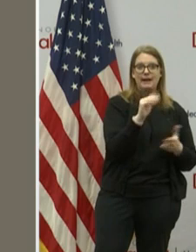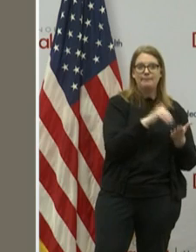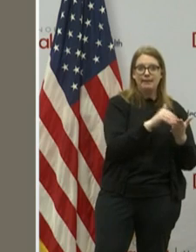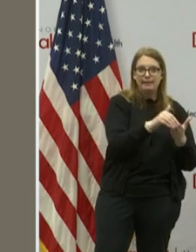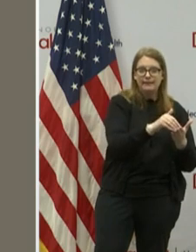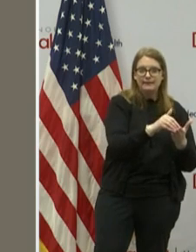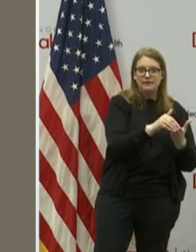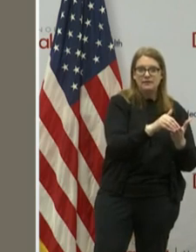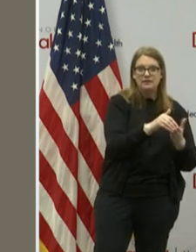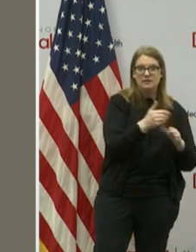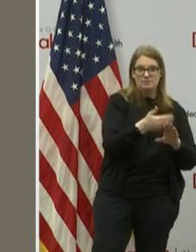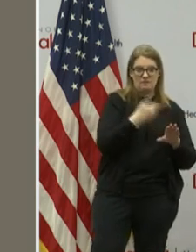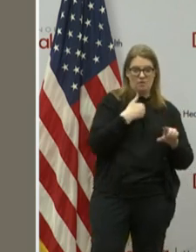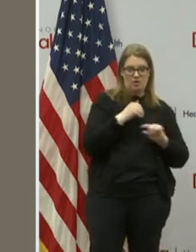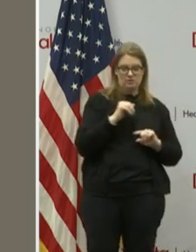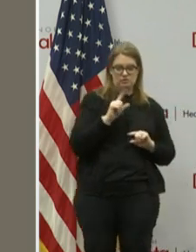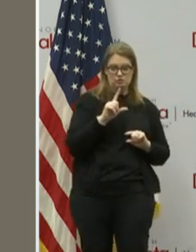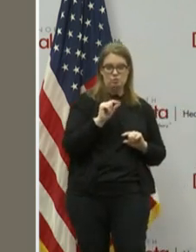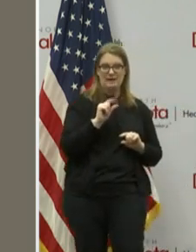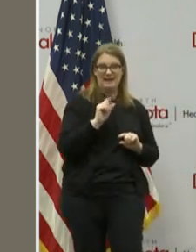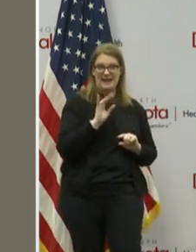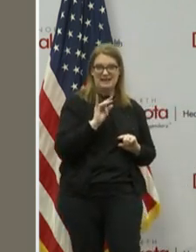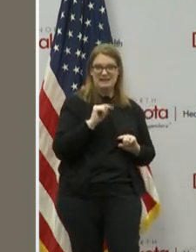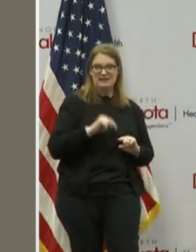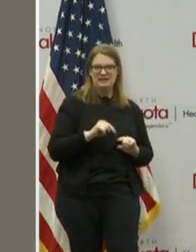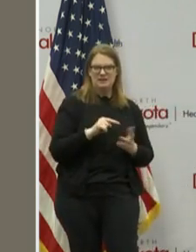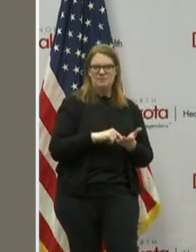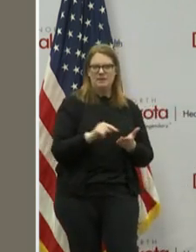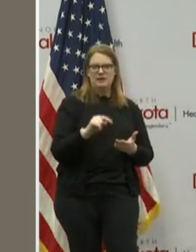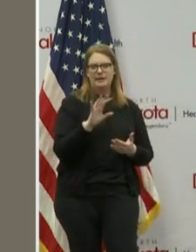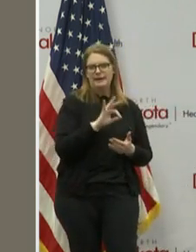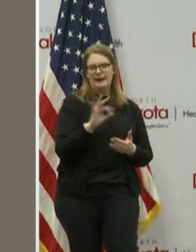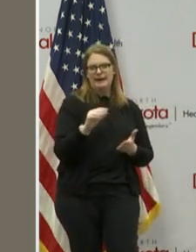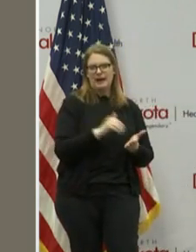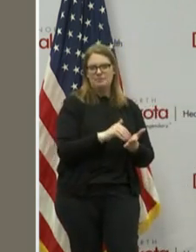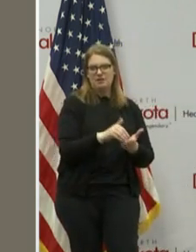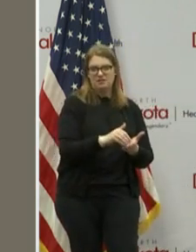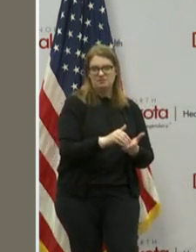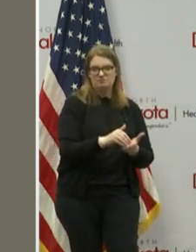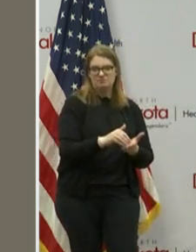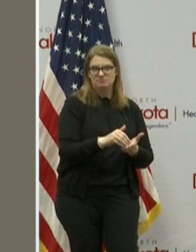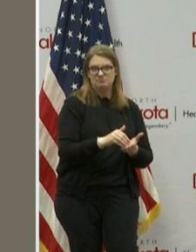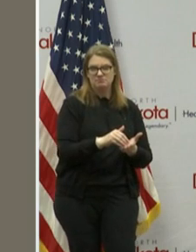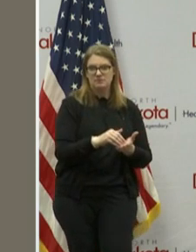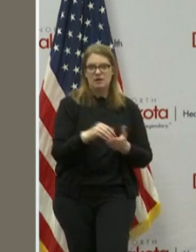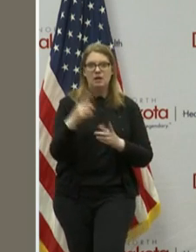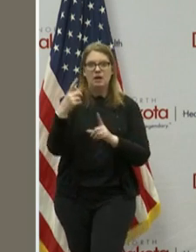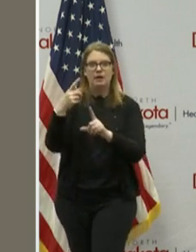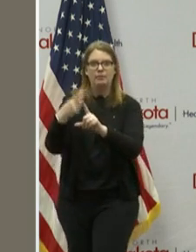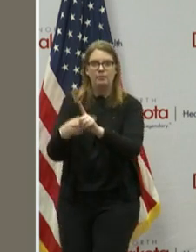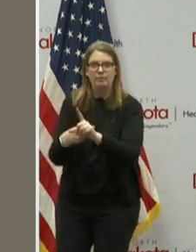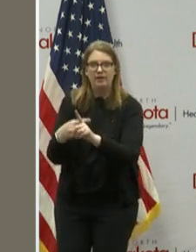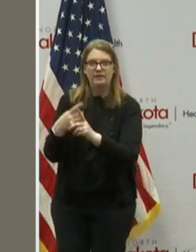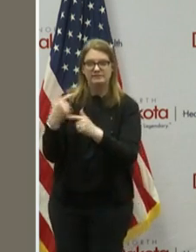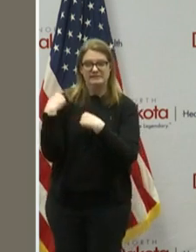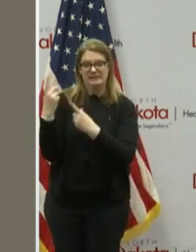OUT ONLY $78 MILLION IN THE ENTIRE YEAR BECAUSE WE HAD SUCH LOU -- LOWEN EM PLOIT MEANT. IN 2018 WE PAID OUT 99